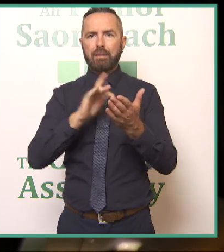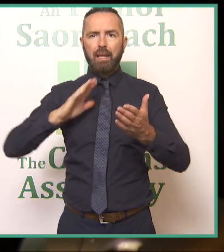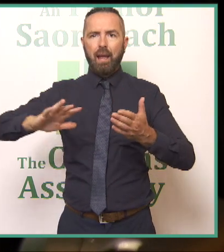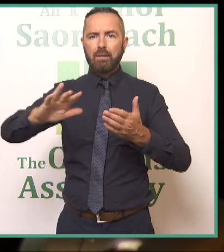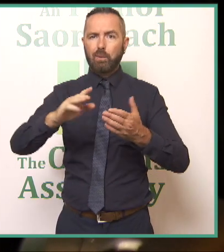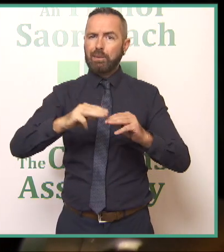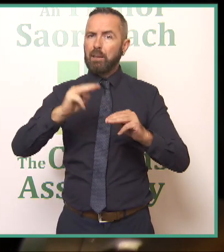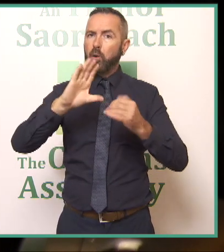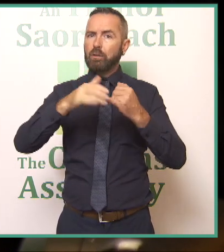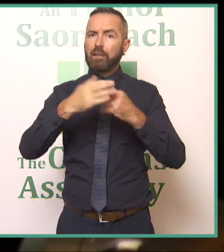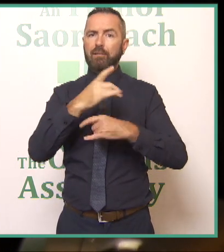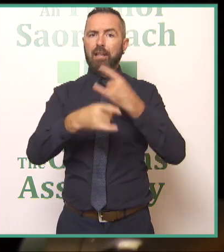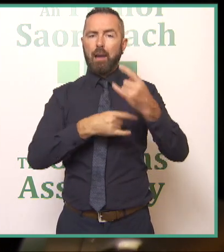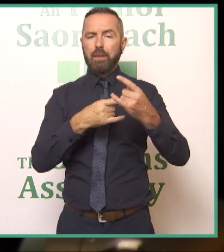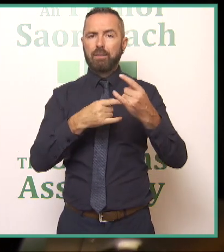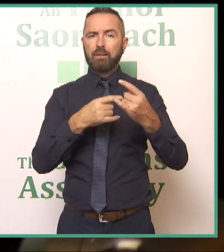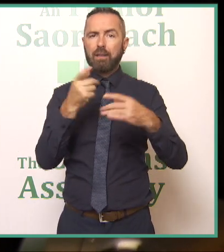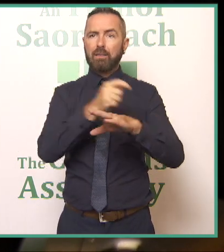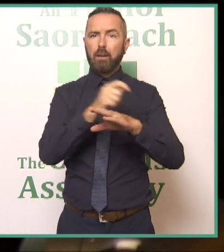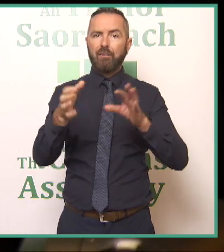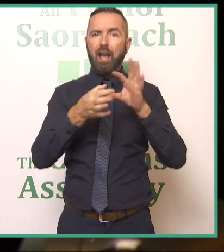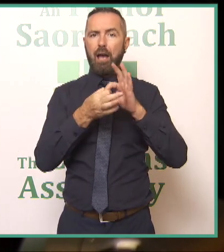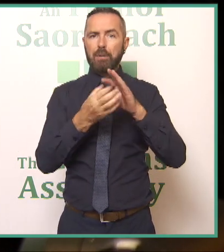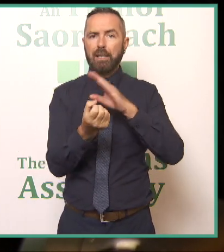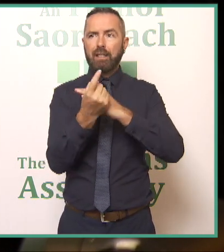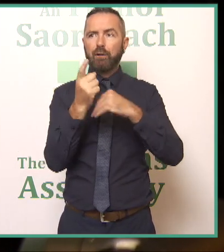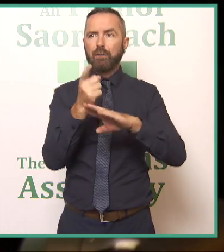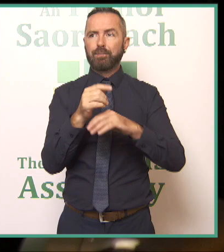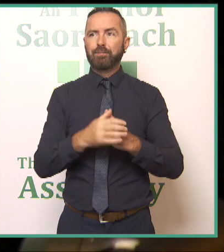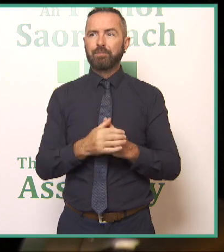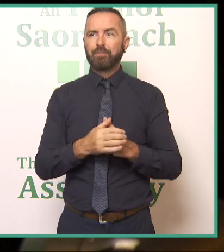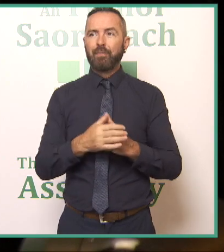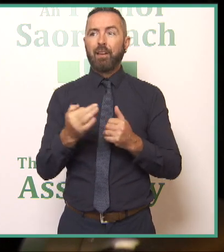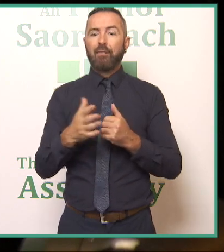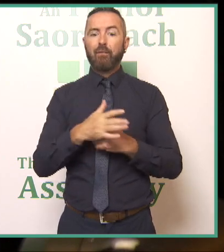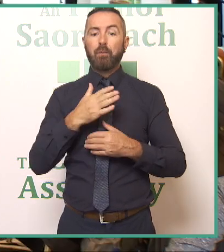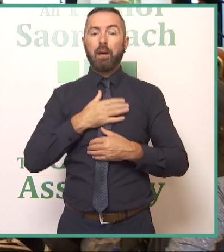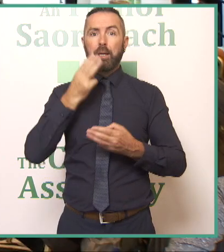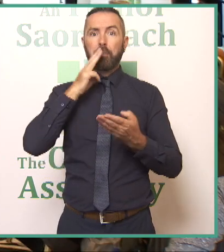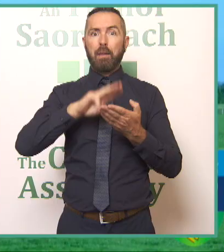of that kind of habitat being present so in terms of my take-home messages agriculture